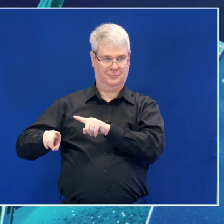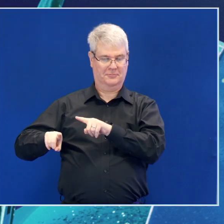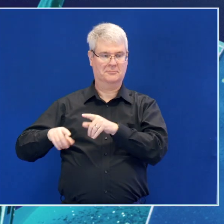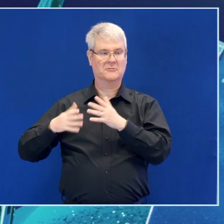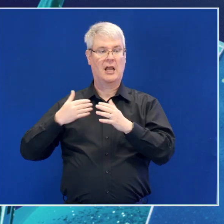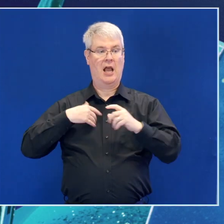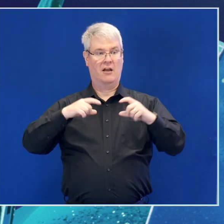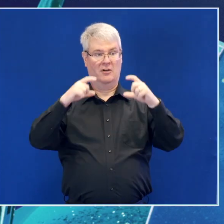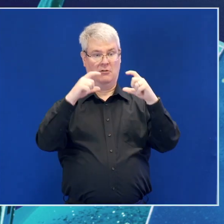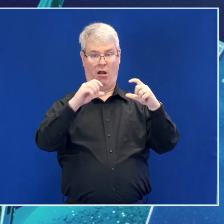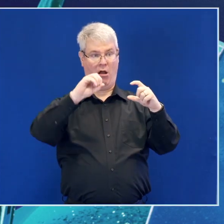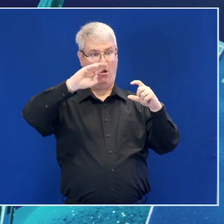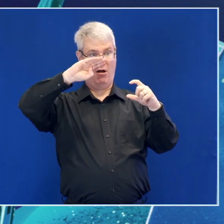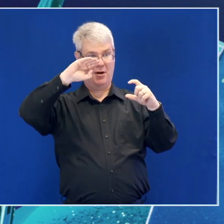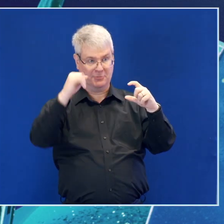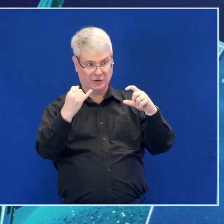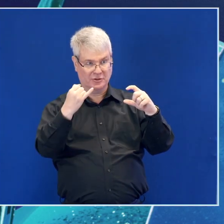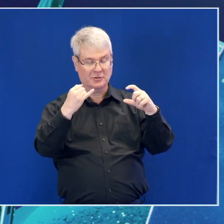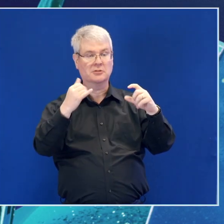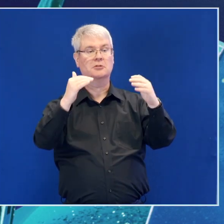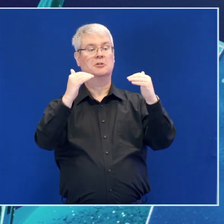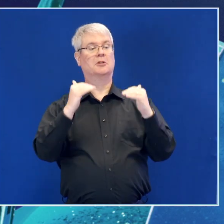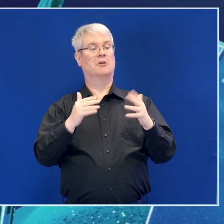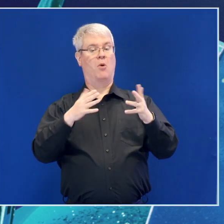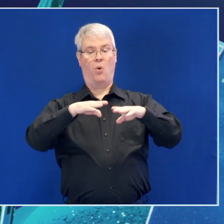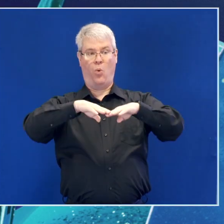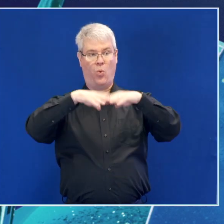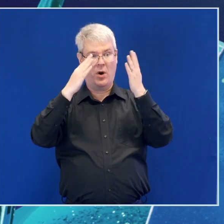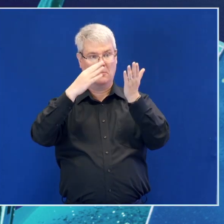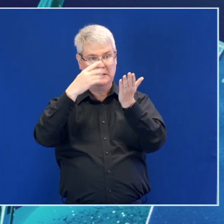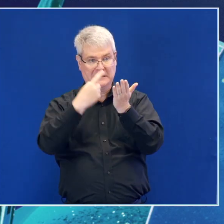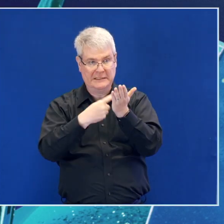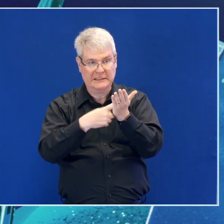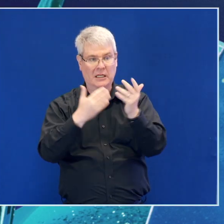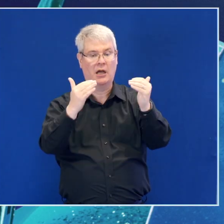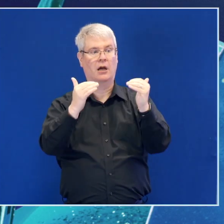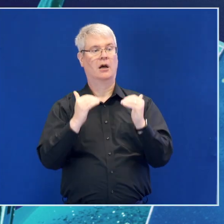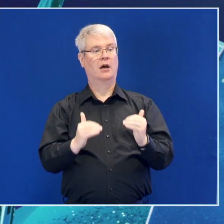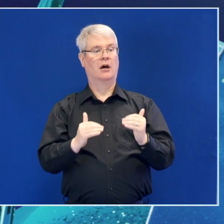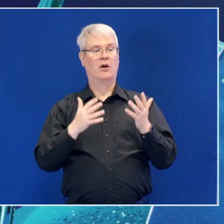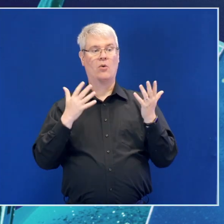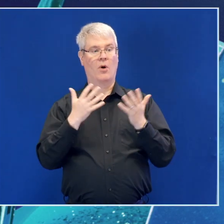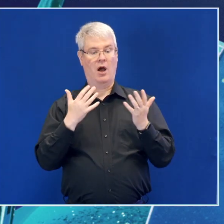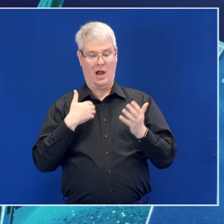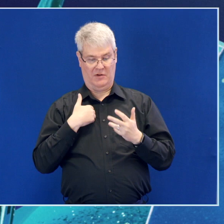The opening, the discussion highlights, the next steps in a three-column table, which includes the action,